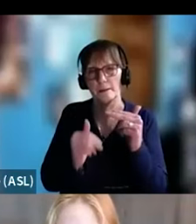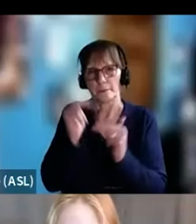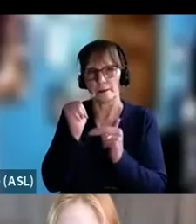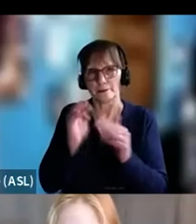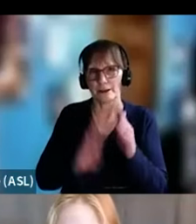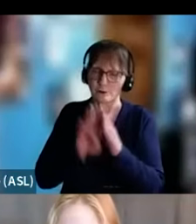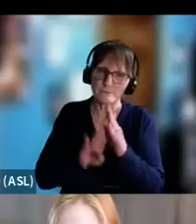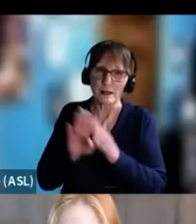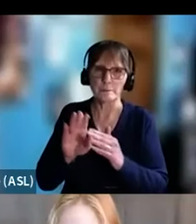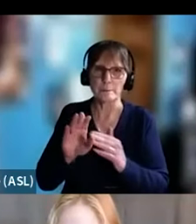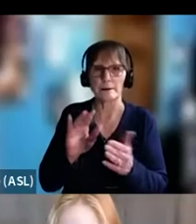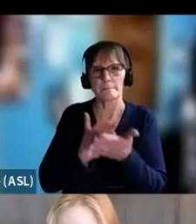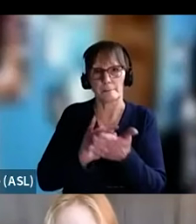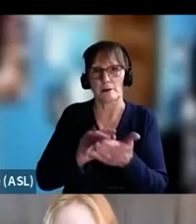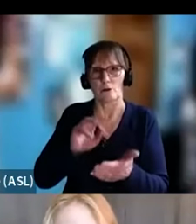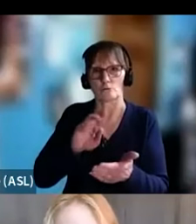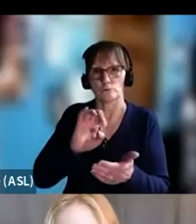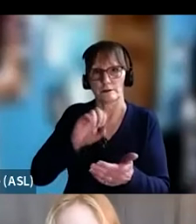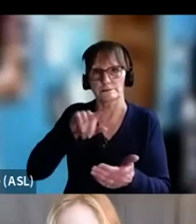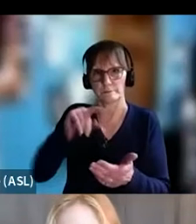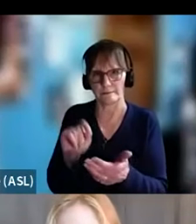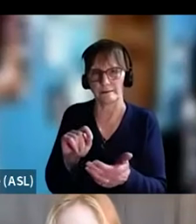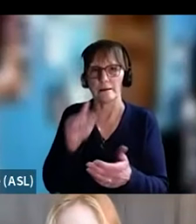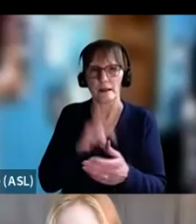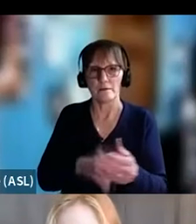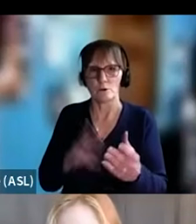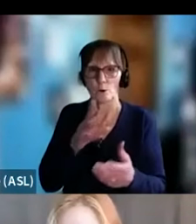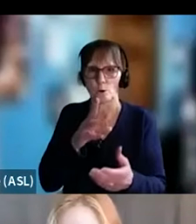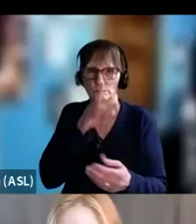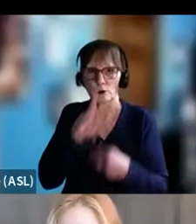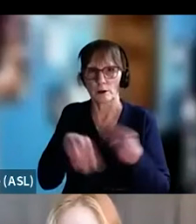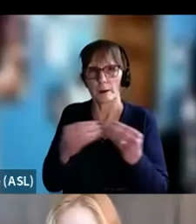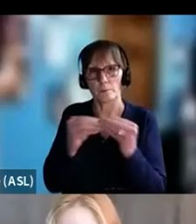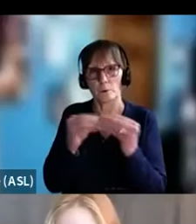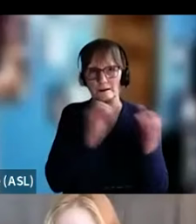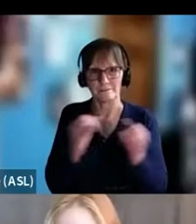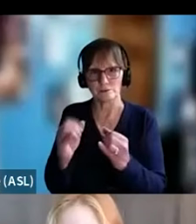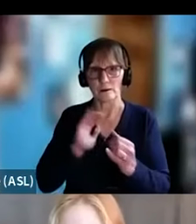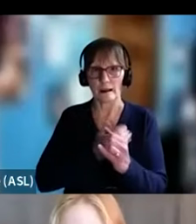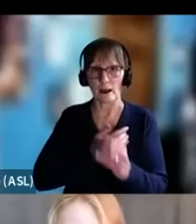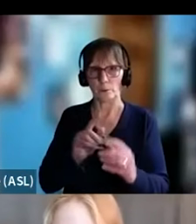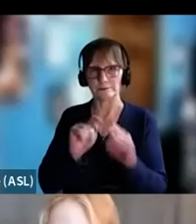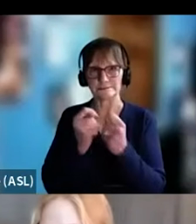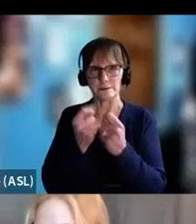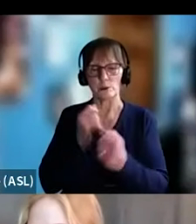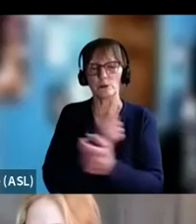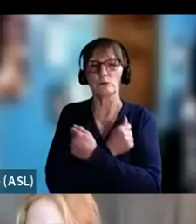There's a Contact Me form but if you'd like to speak with us more individually about it, please use that 'cause our team would love to work in support communities